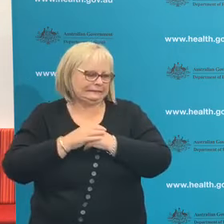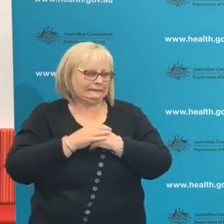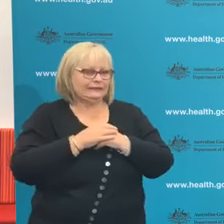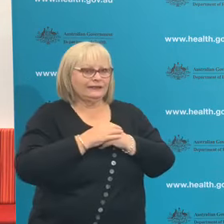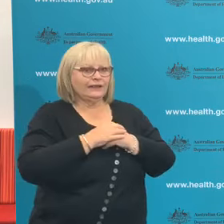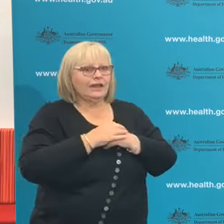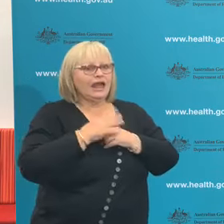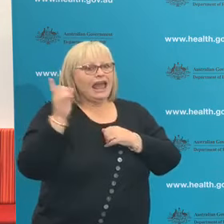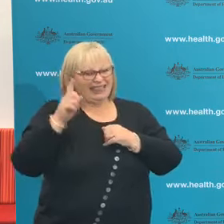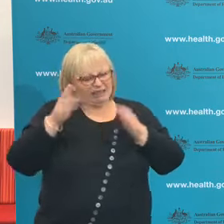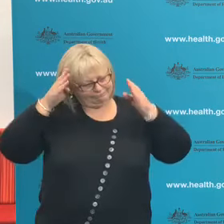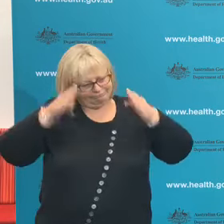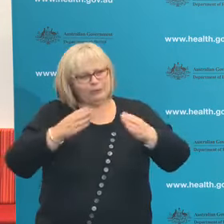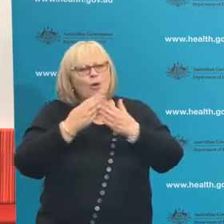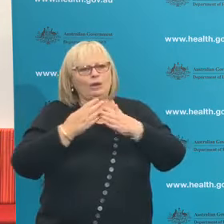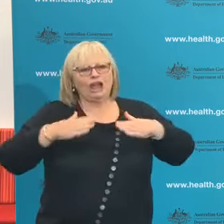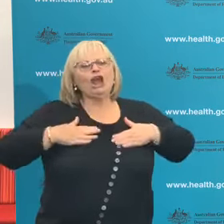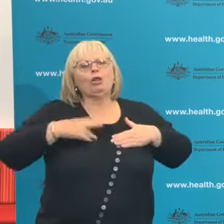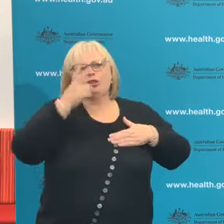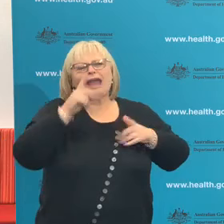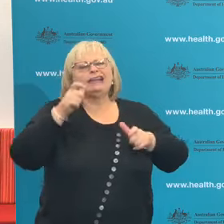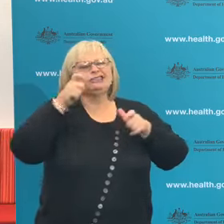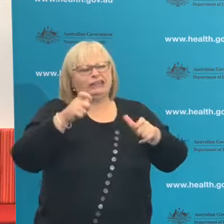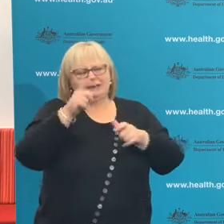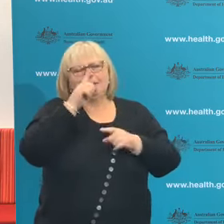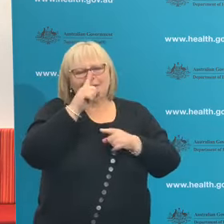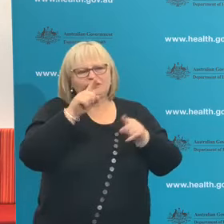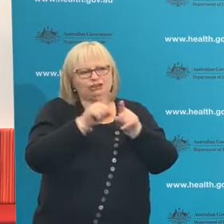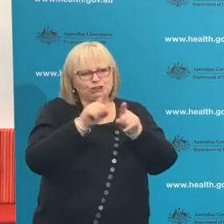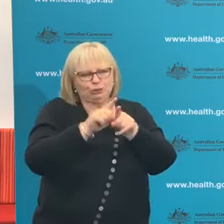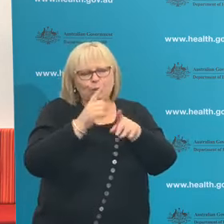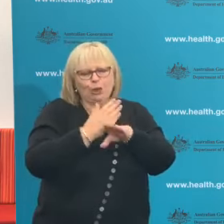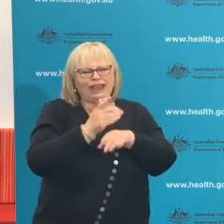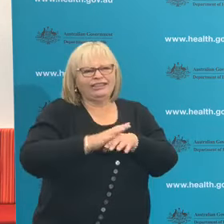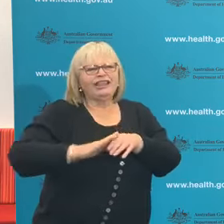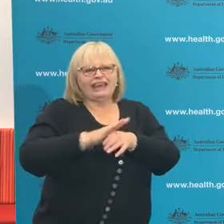clean to focus on health and aged care workers in the first instance, but there are others as well.